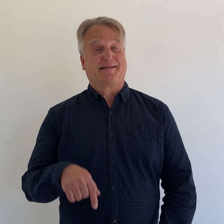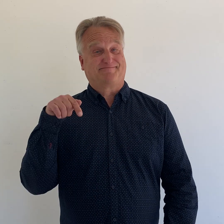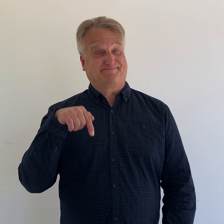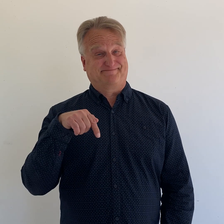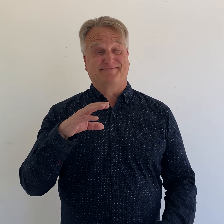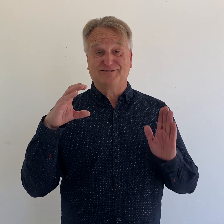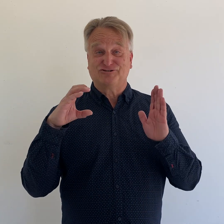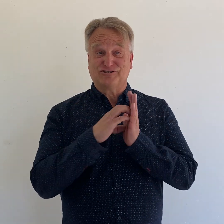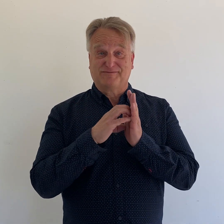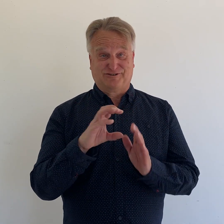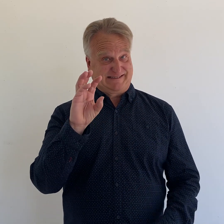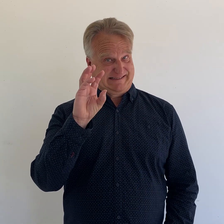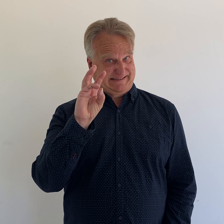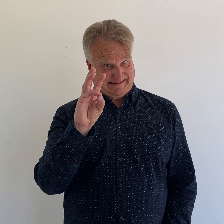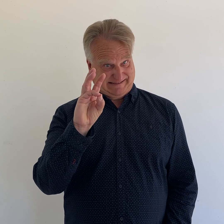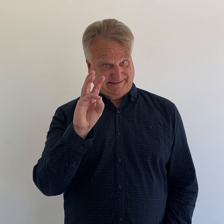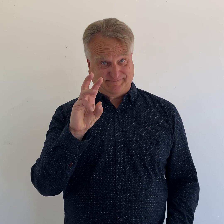Chapter 6,